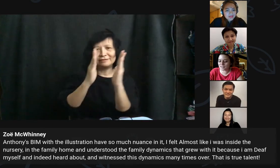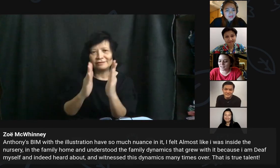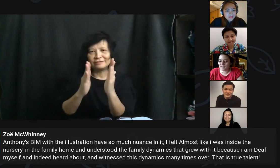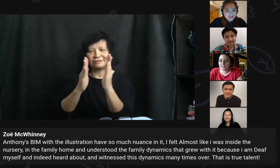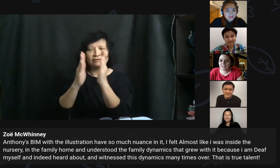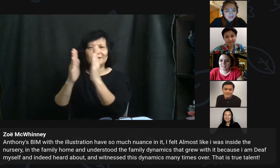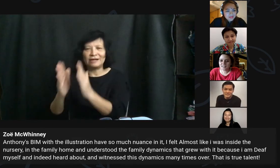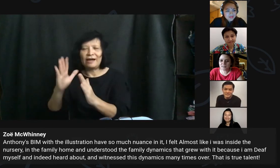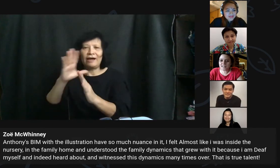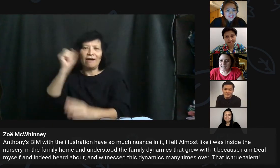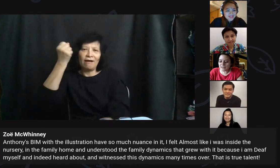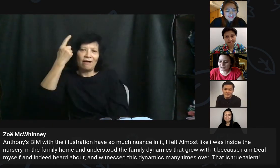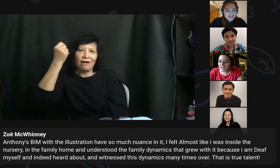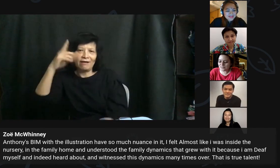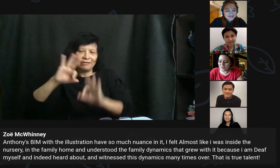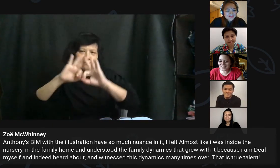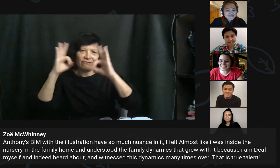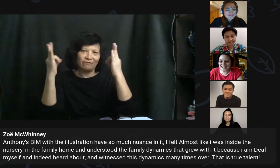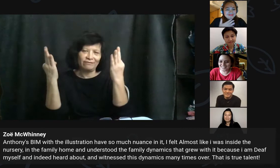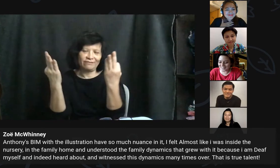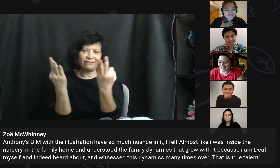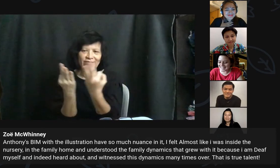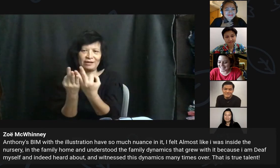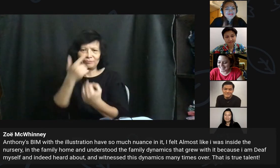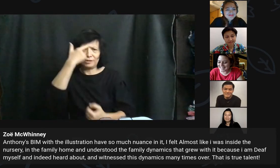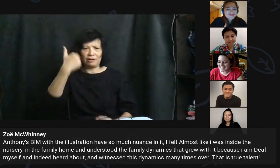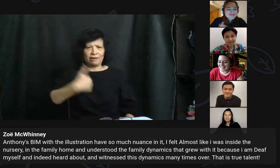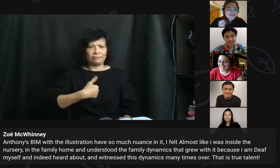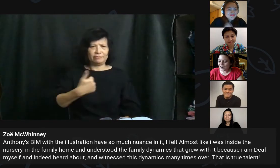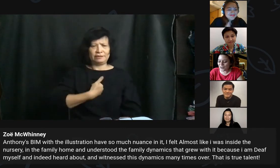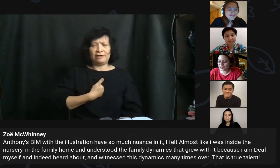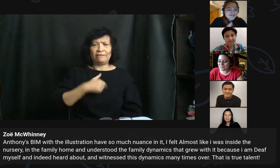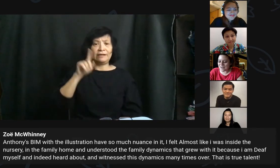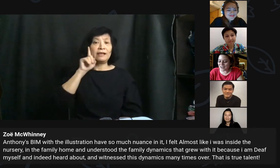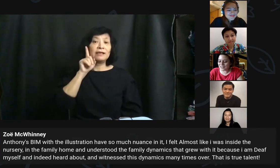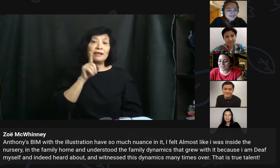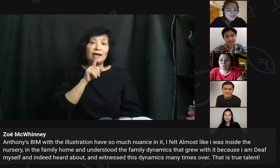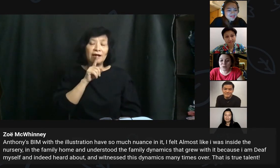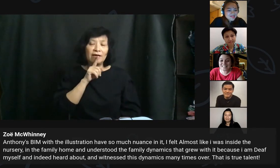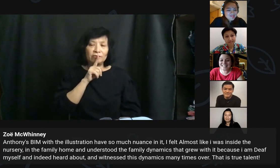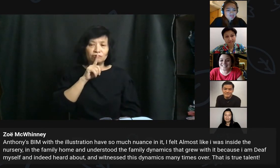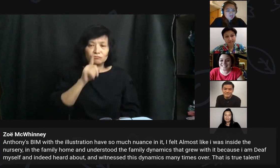with it because I am Deaf myself and indeed heard about and witnessed